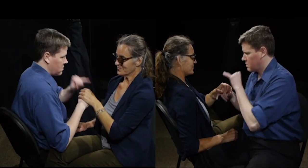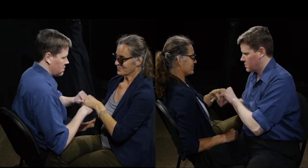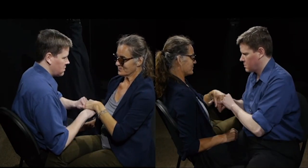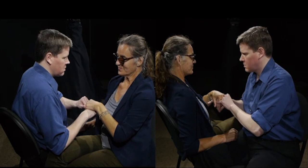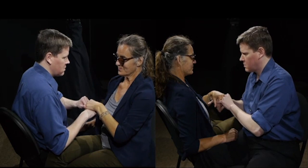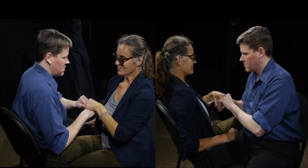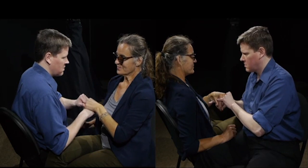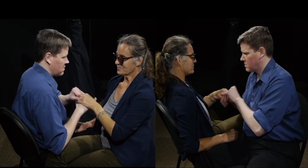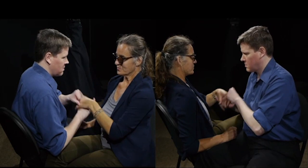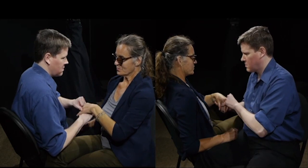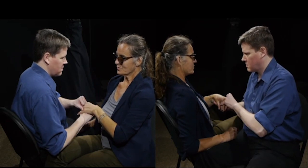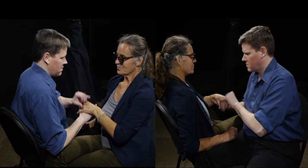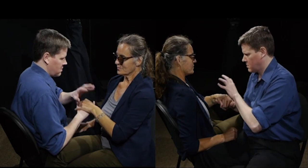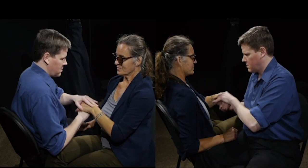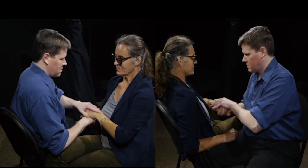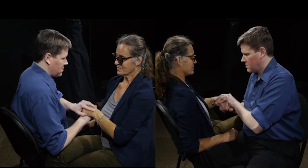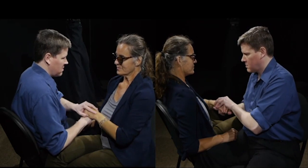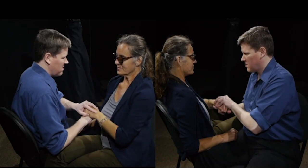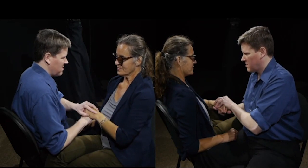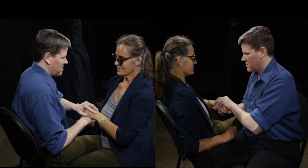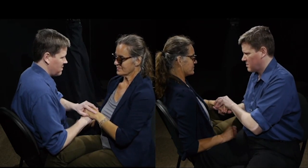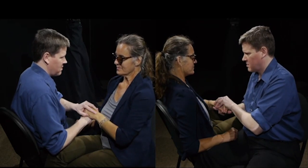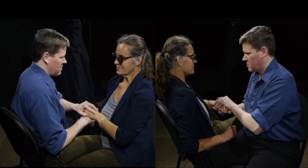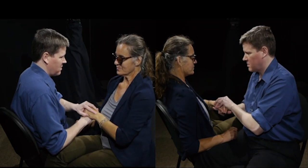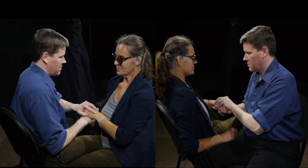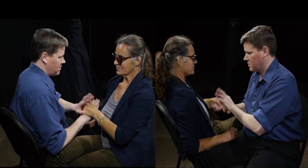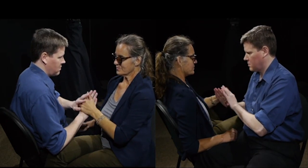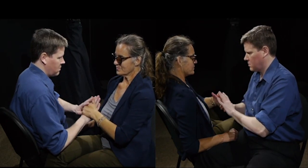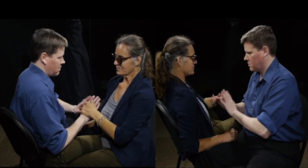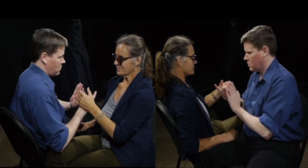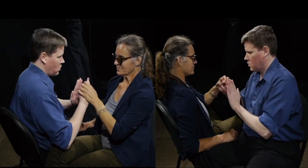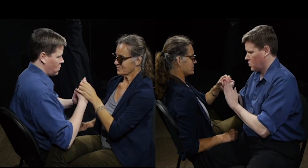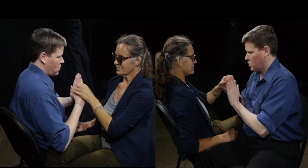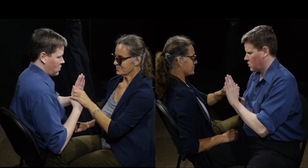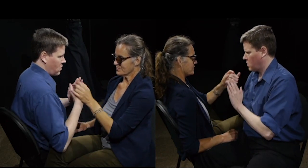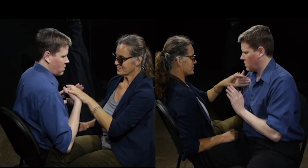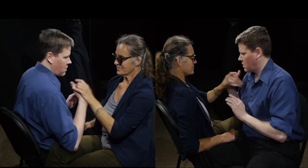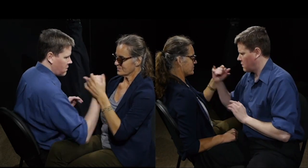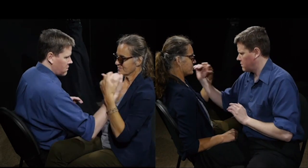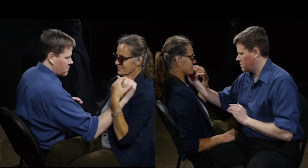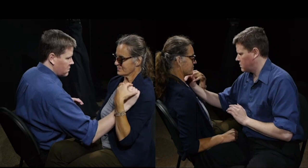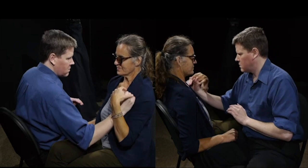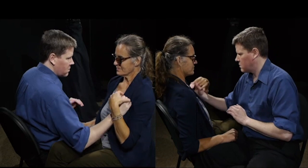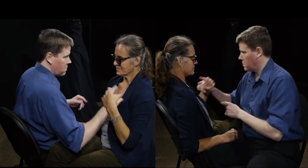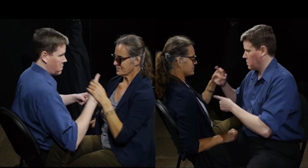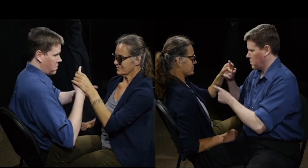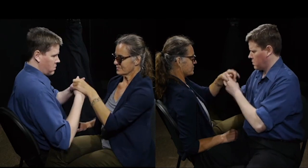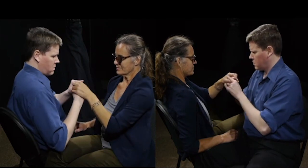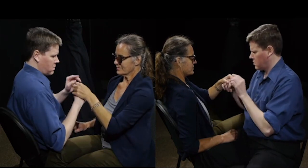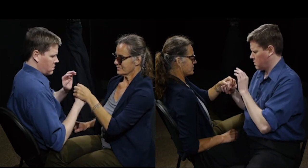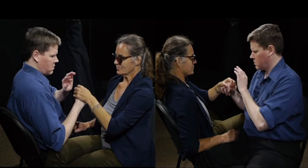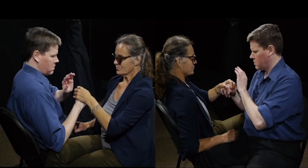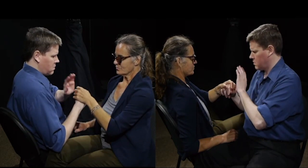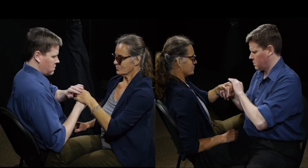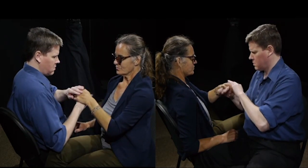or I can use my dominant hand in other regions of contact space, such the shoulders, arms and legs of the receiver. Throughout all of these possibilities,